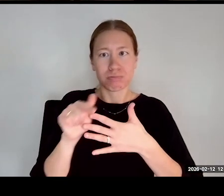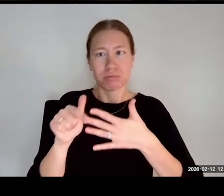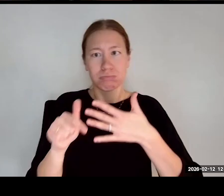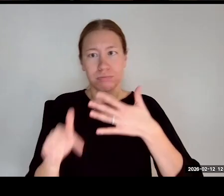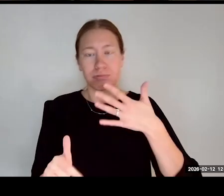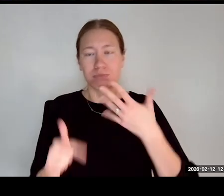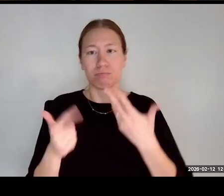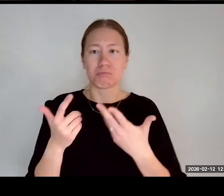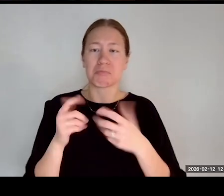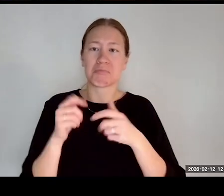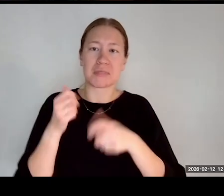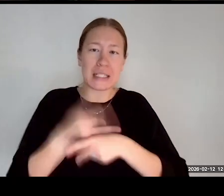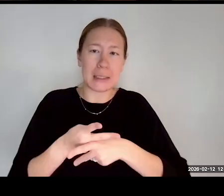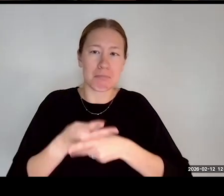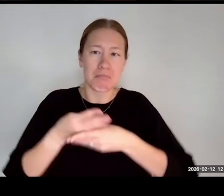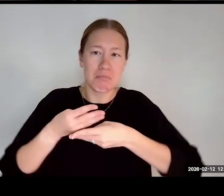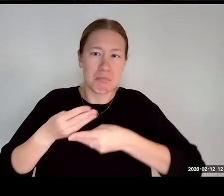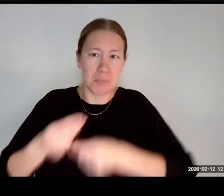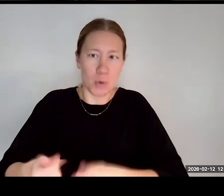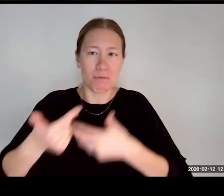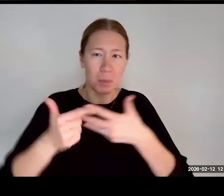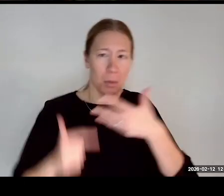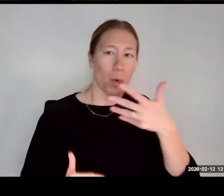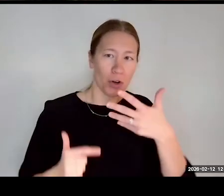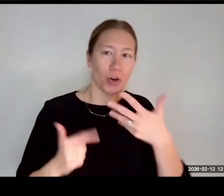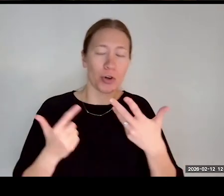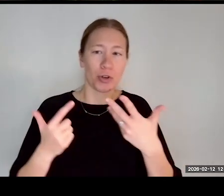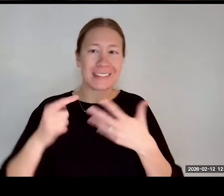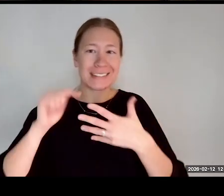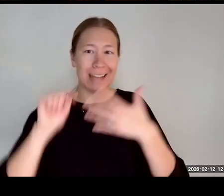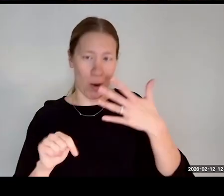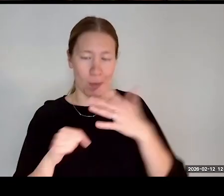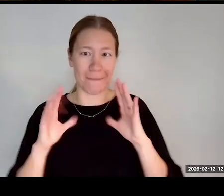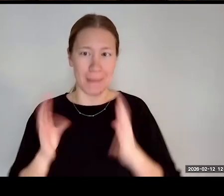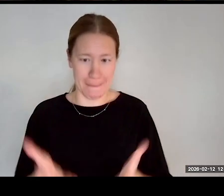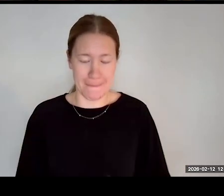and be confusing to users. So instead of trying to apply heading levels